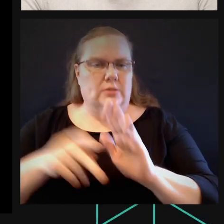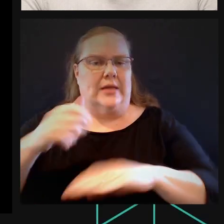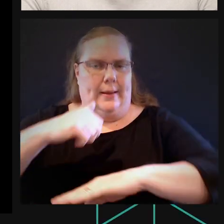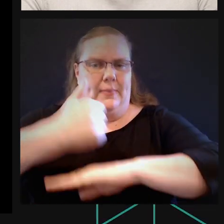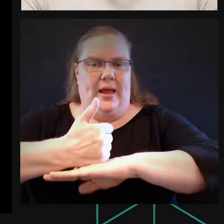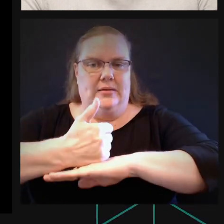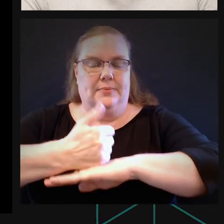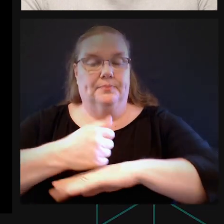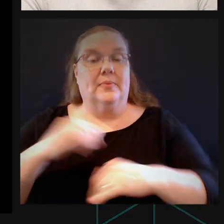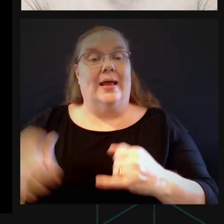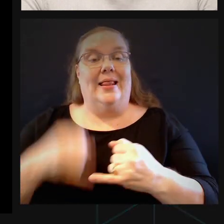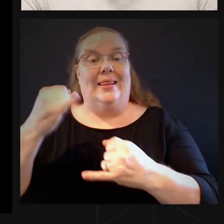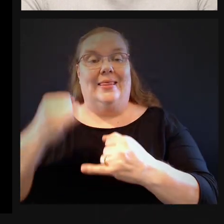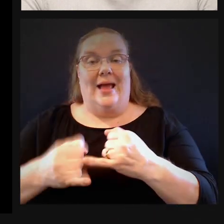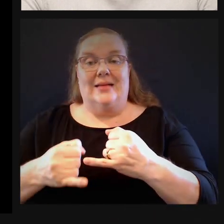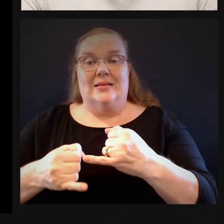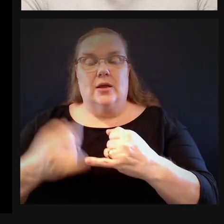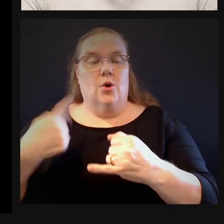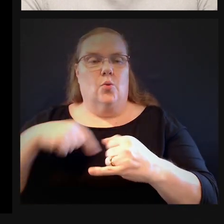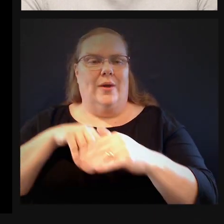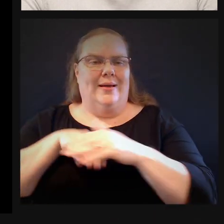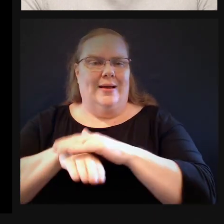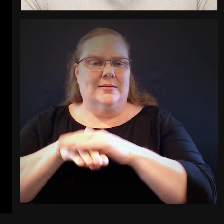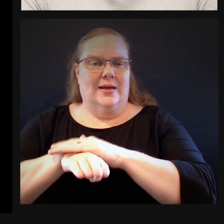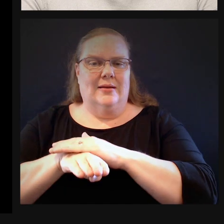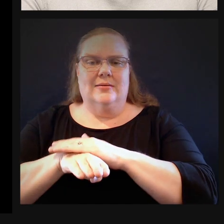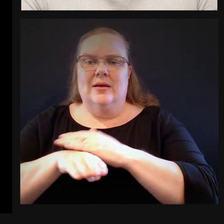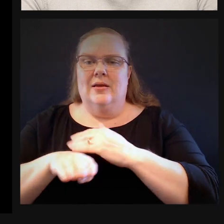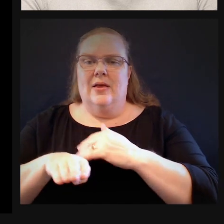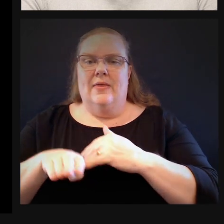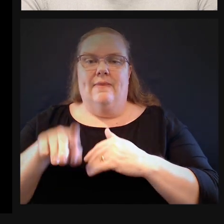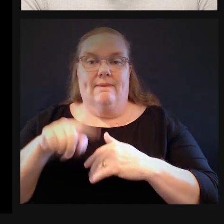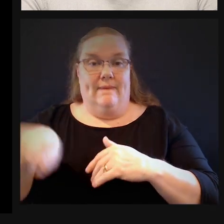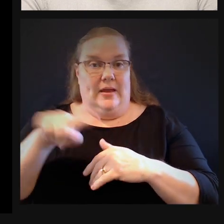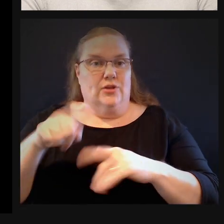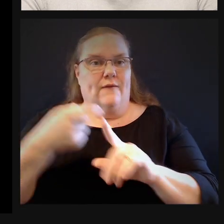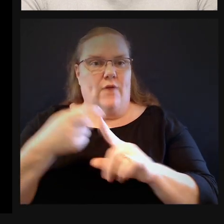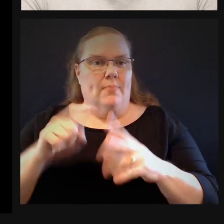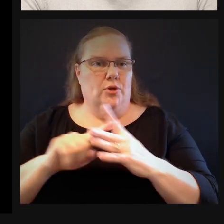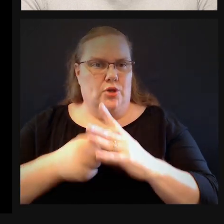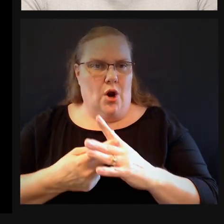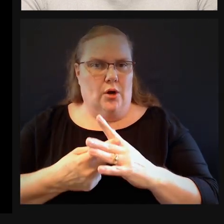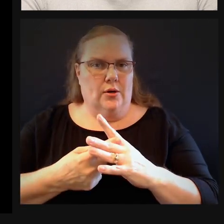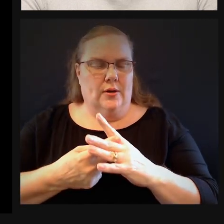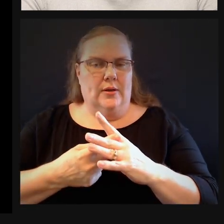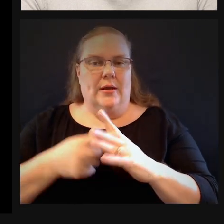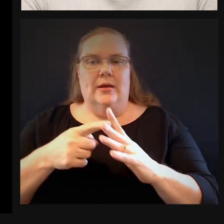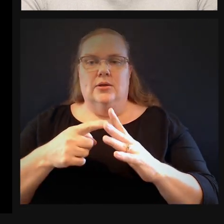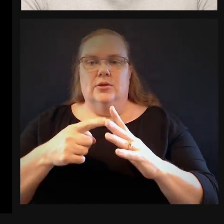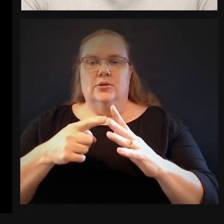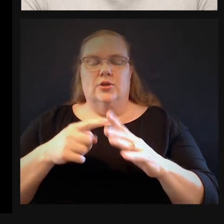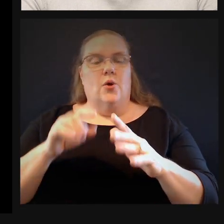Lastly, making accessibility a priority should be from the start, and adding it into the workflow of your product from the beginning